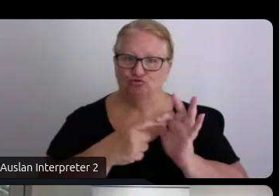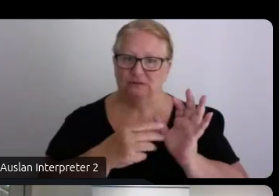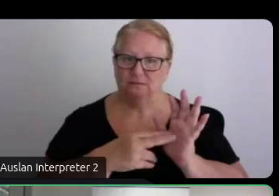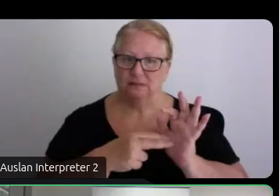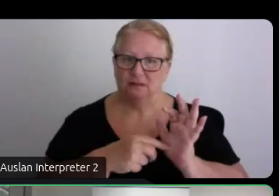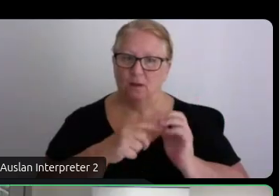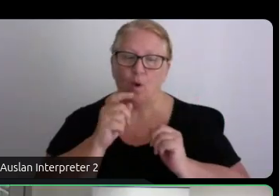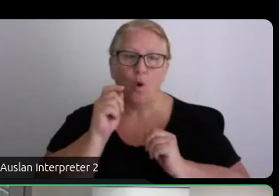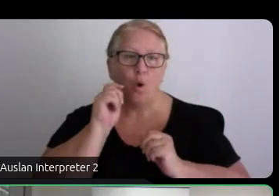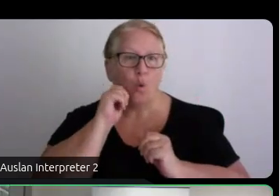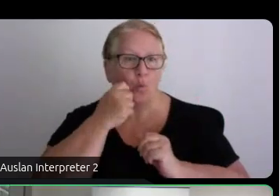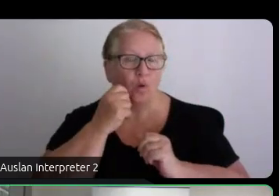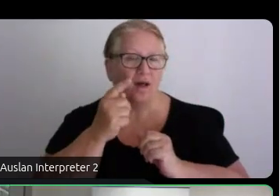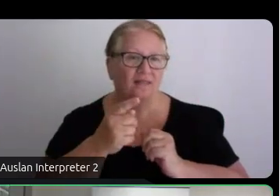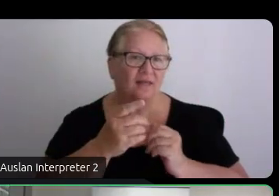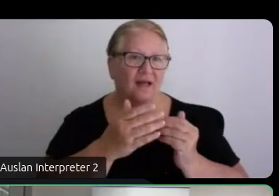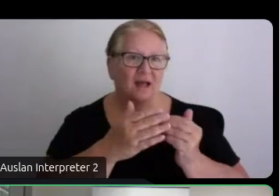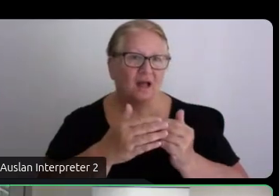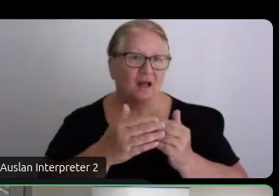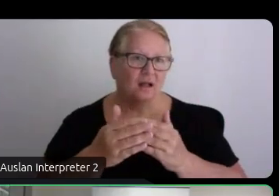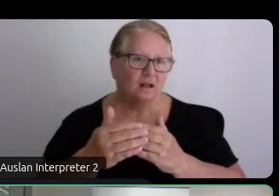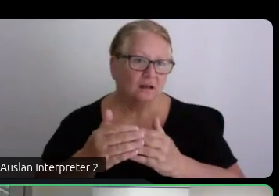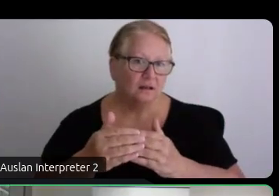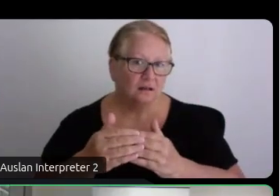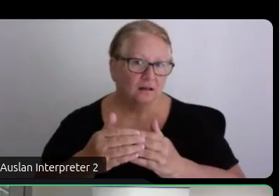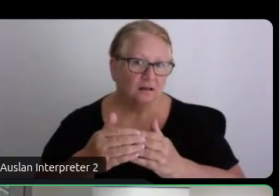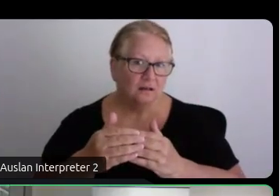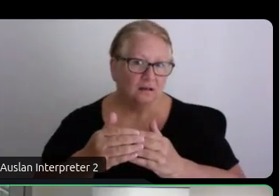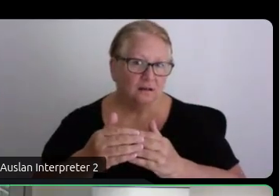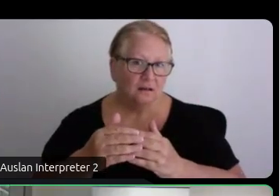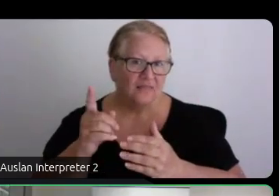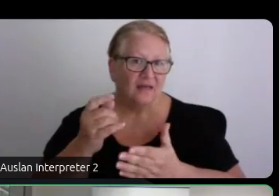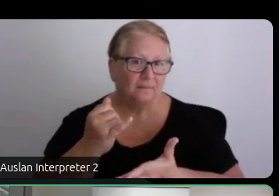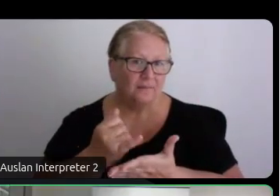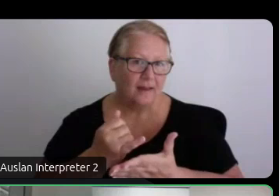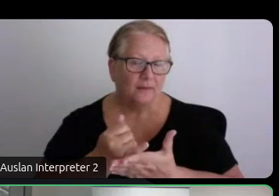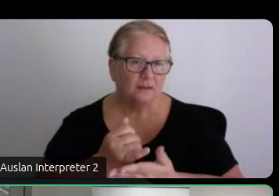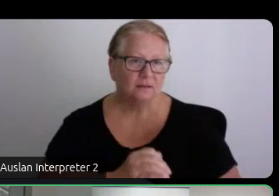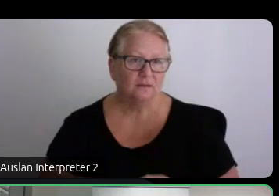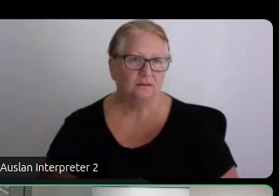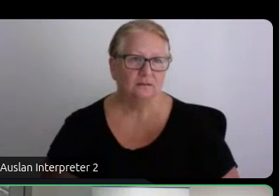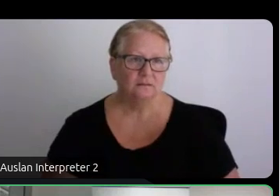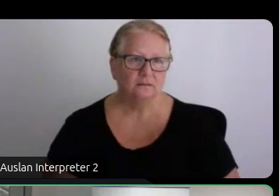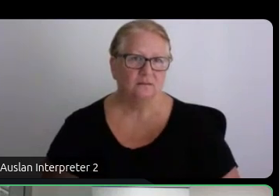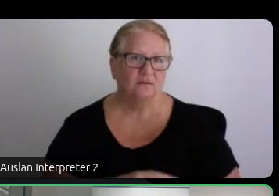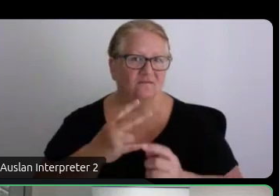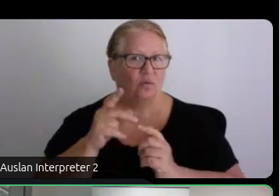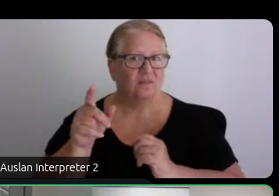remedy the impairment again, not the condition, but the impairment um, for that person? Uh,